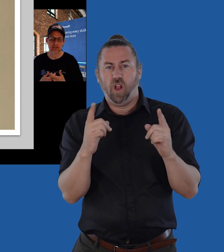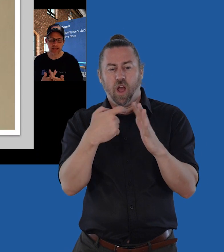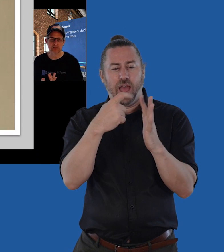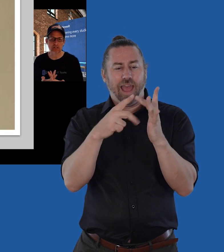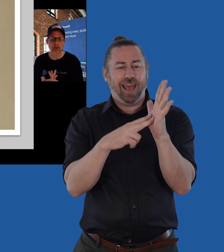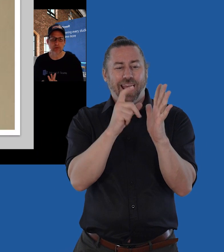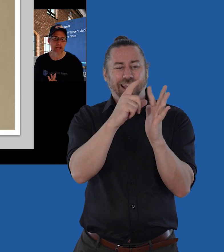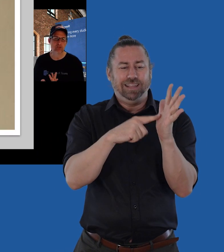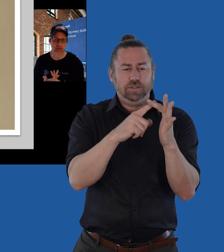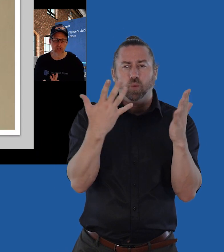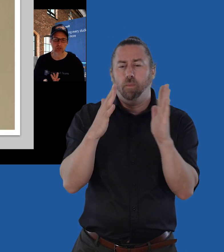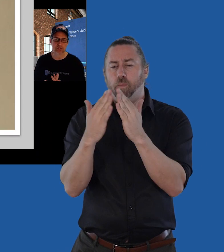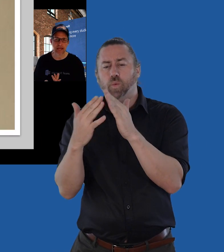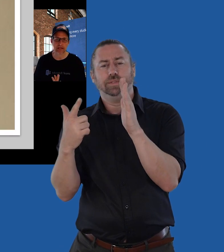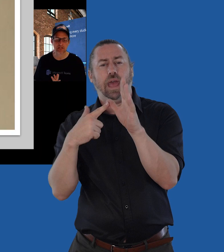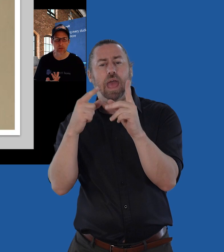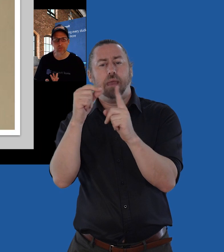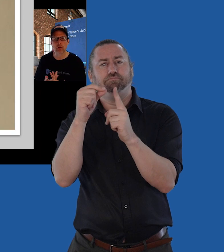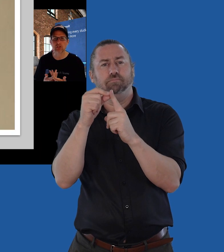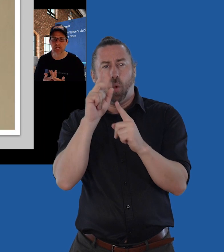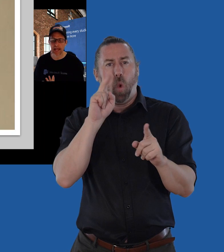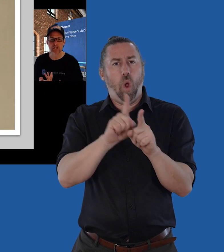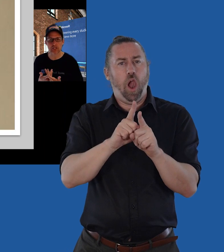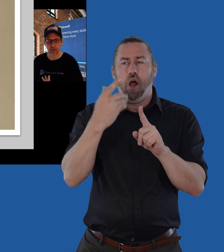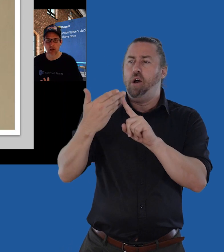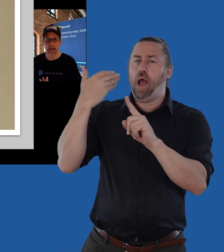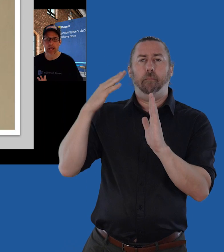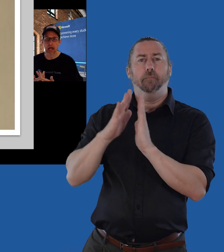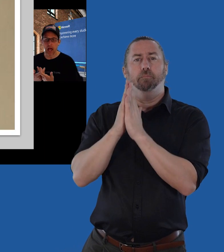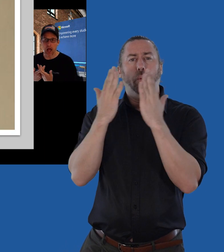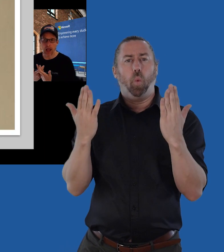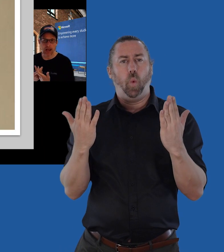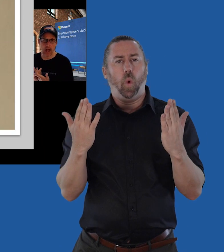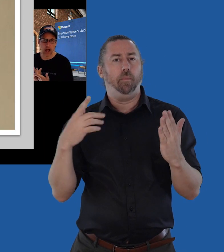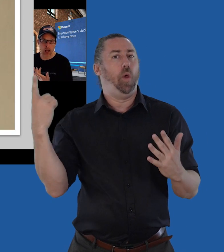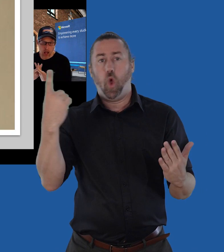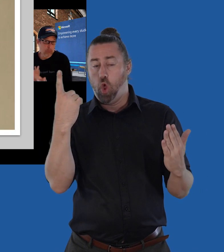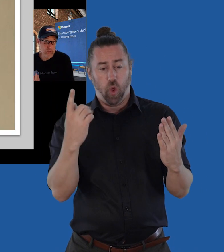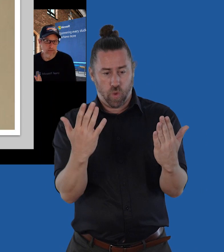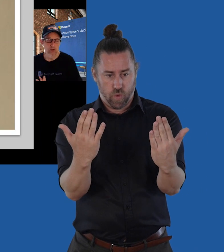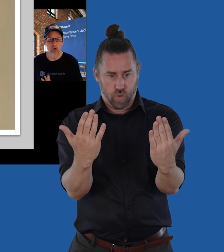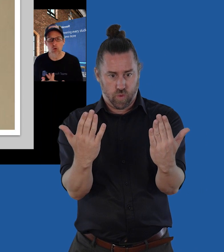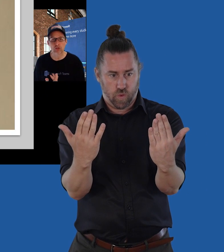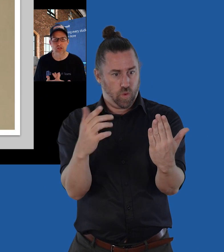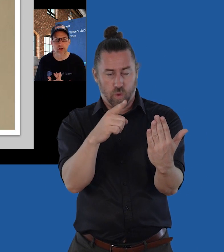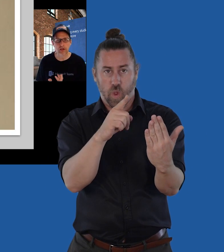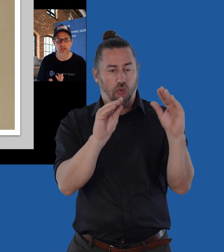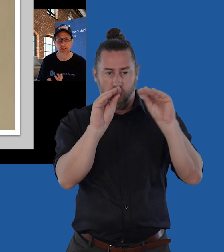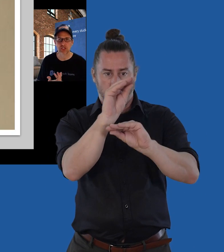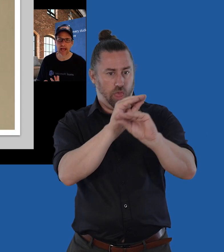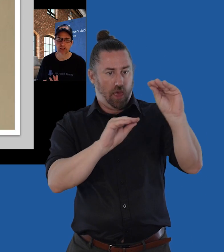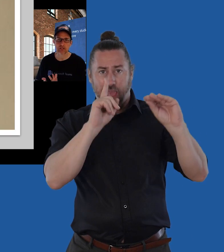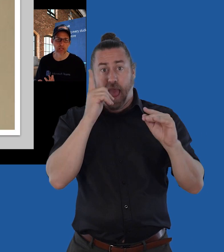it tends to imitate traditional text. So, if you're challenged by a book, you're also going to be challenged